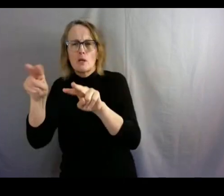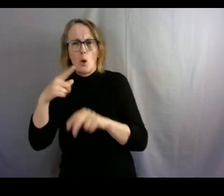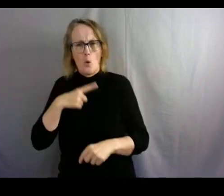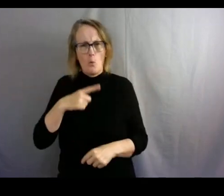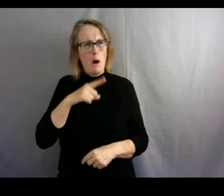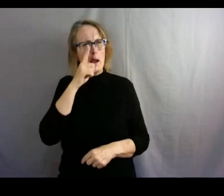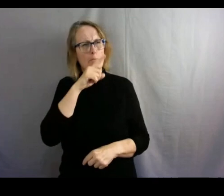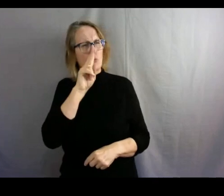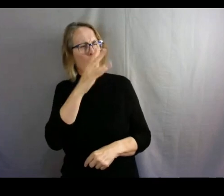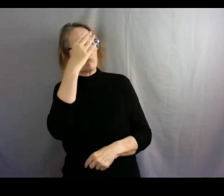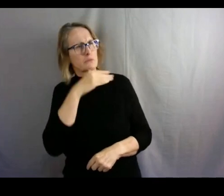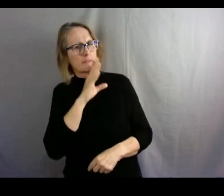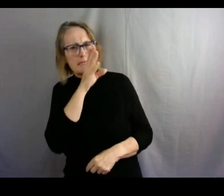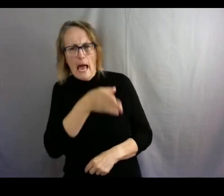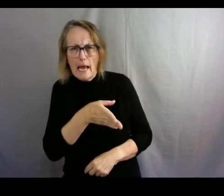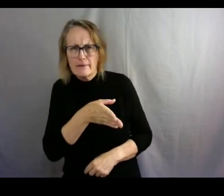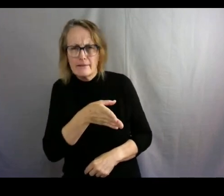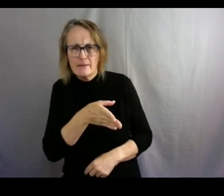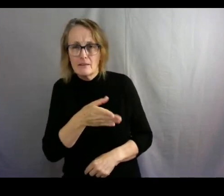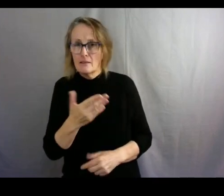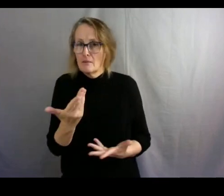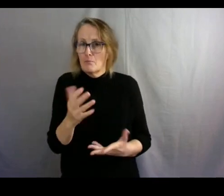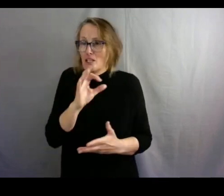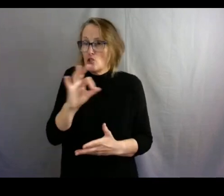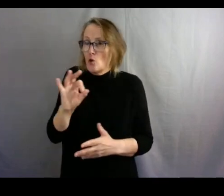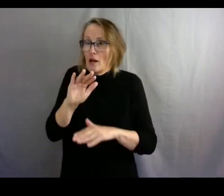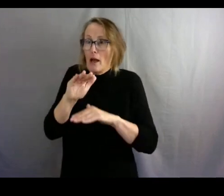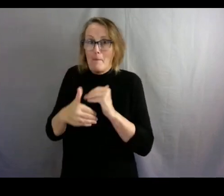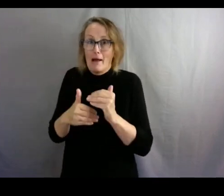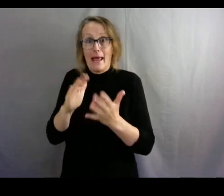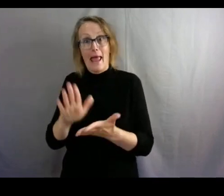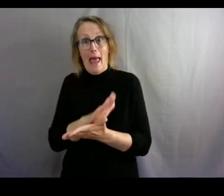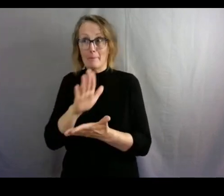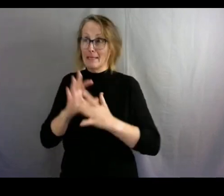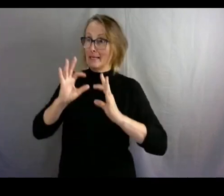or it's not about happy naked people, it's about culture and mystery